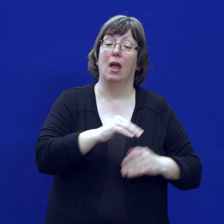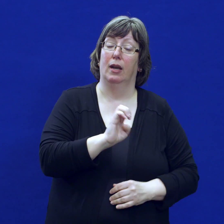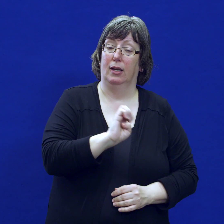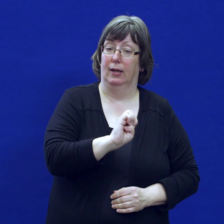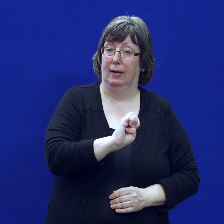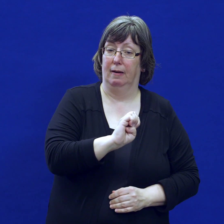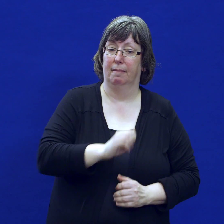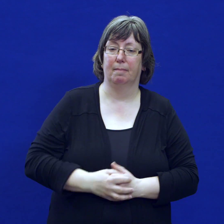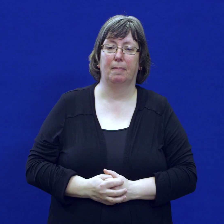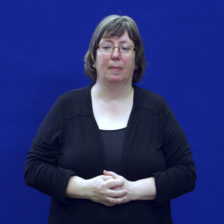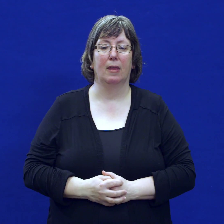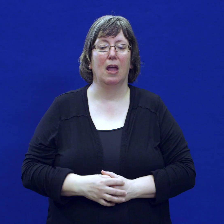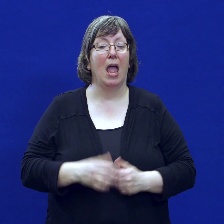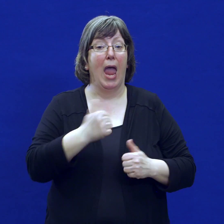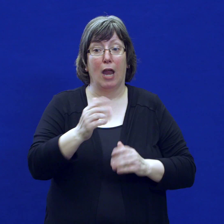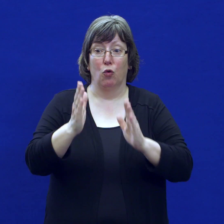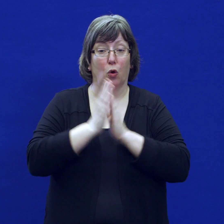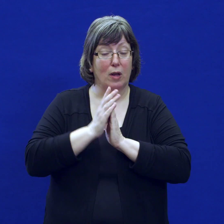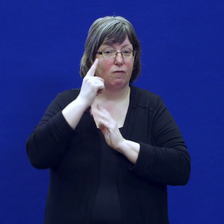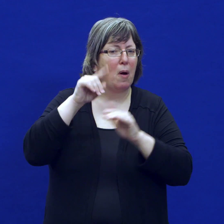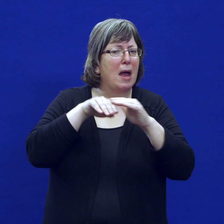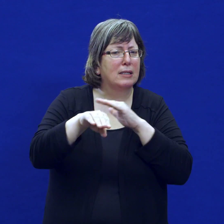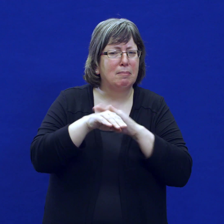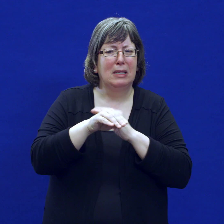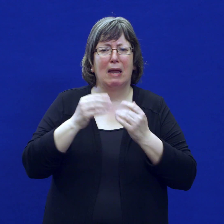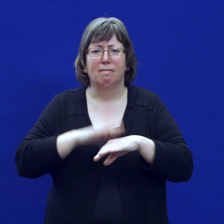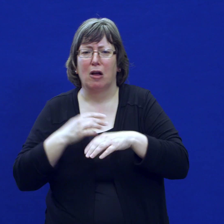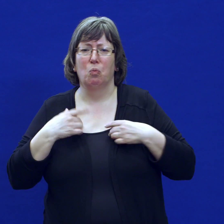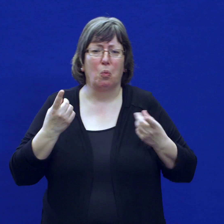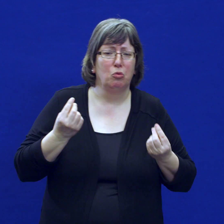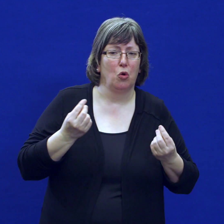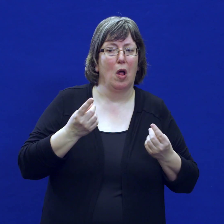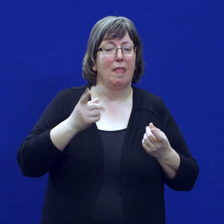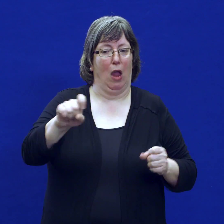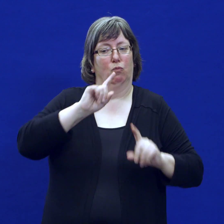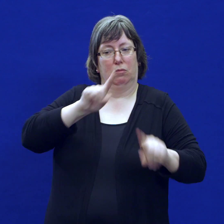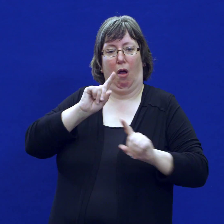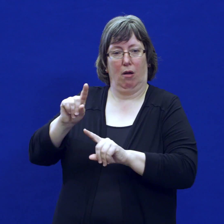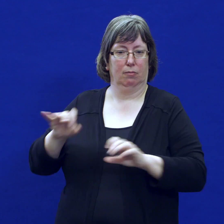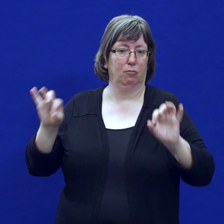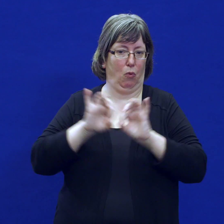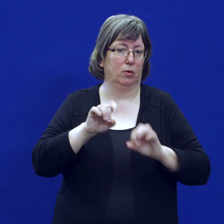respond to requests for accessibility advice from the Minister